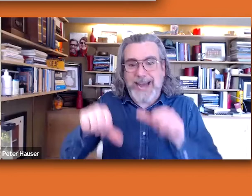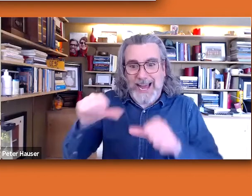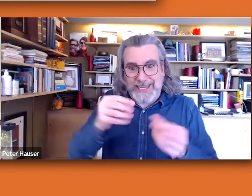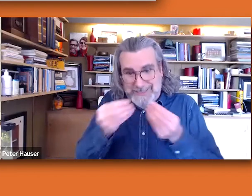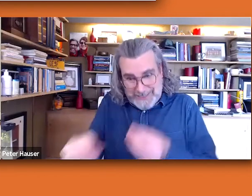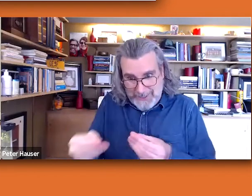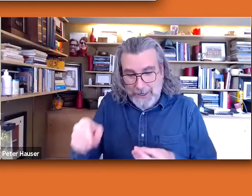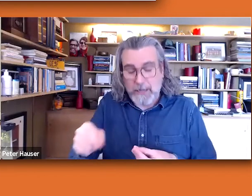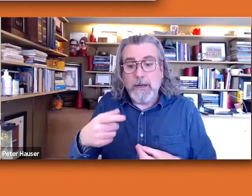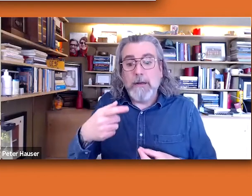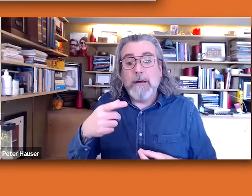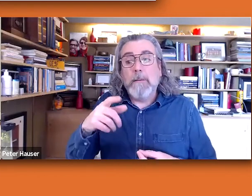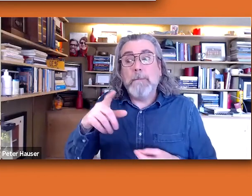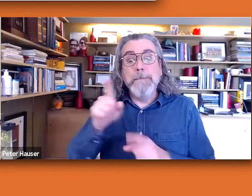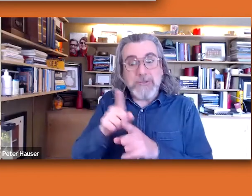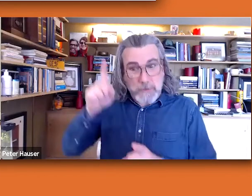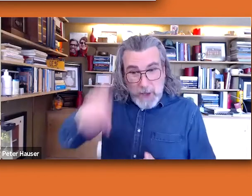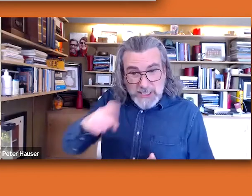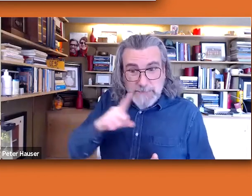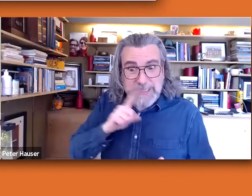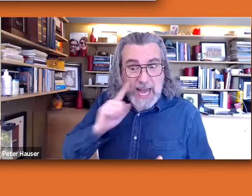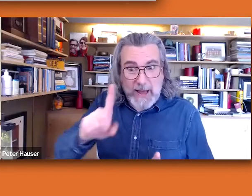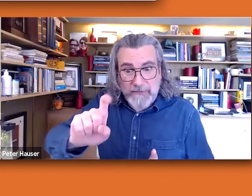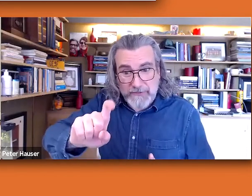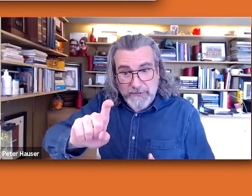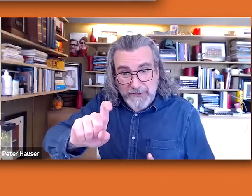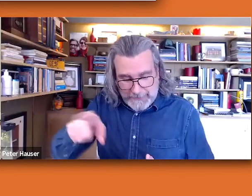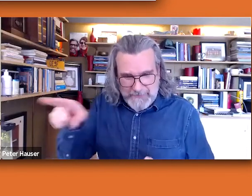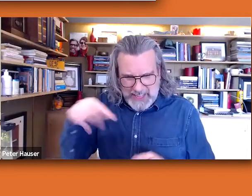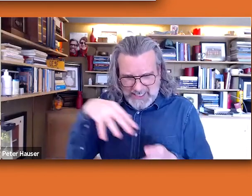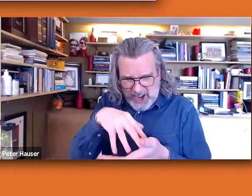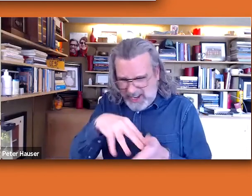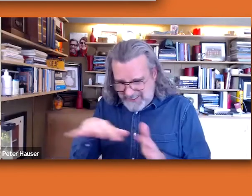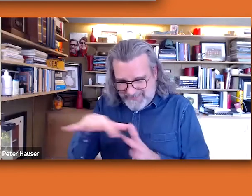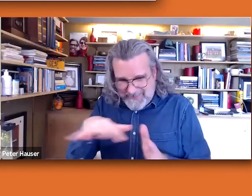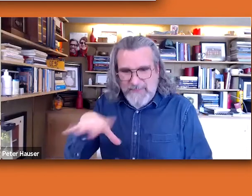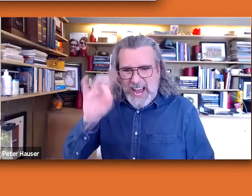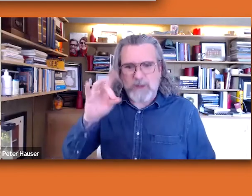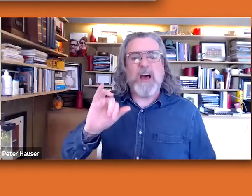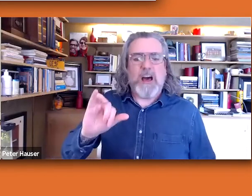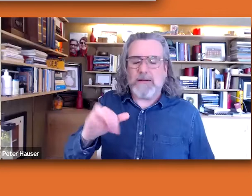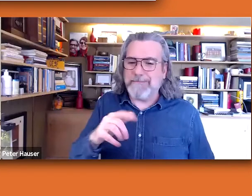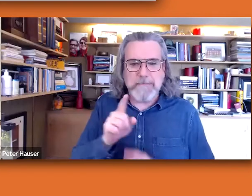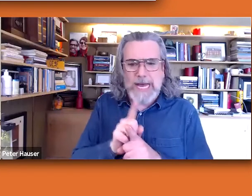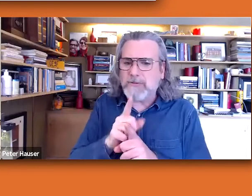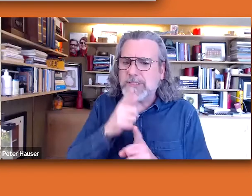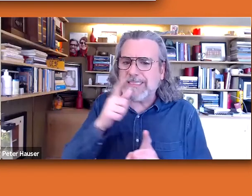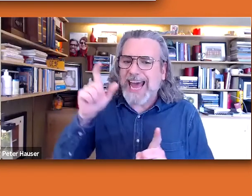were the models, really, for this, and one of the questions we were asking was: